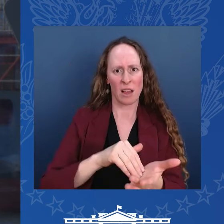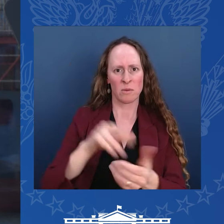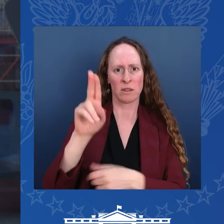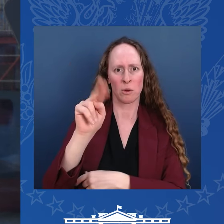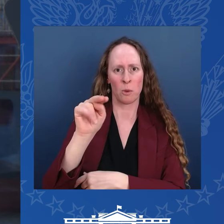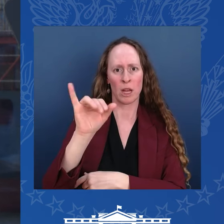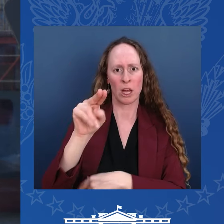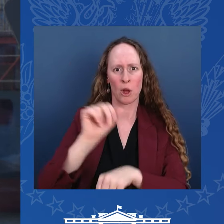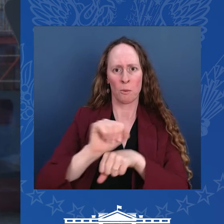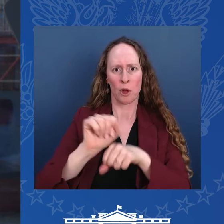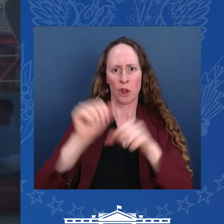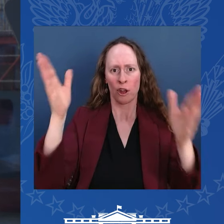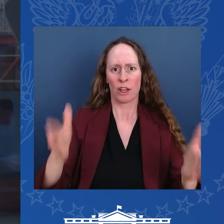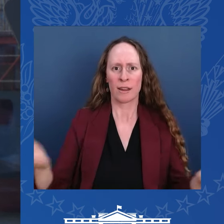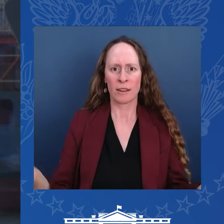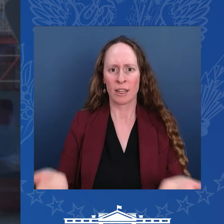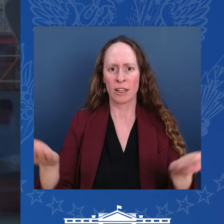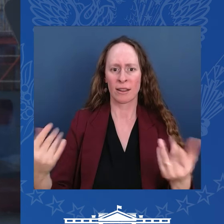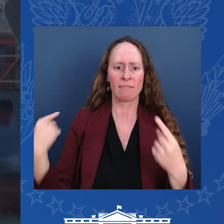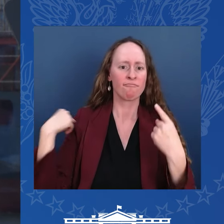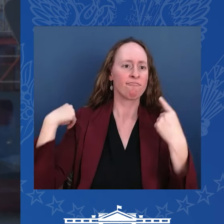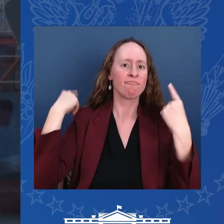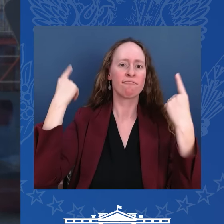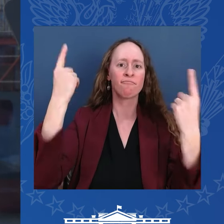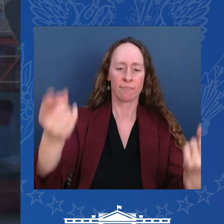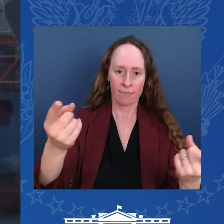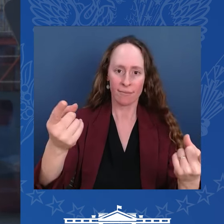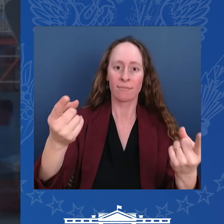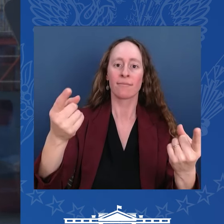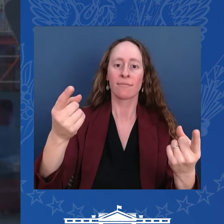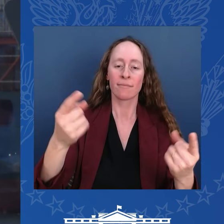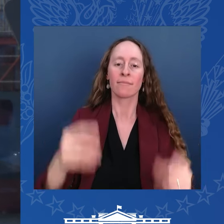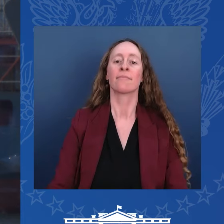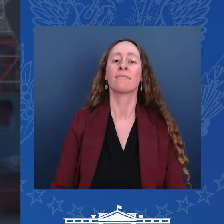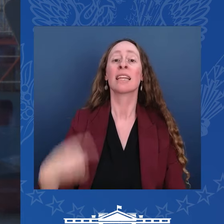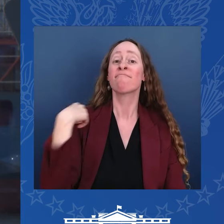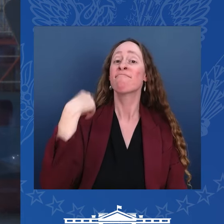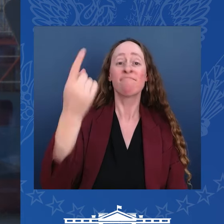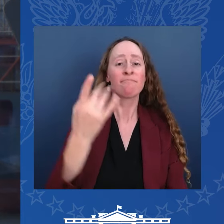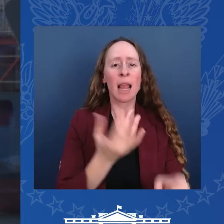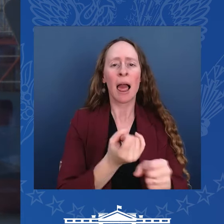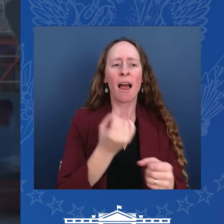and aging infrastructure, putting workers at risk and exposing nearby communities to dangerous pollution.